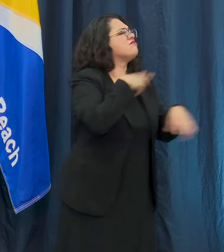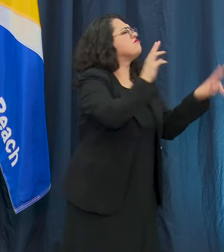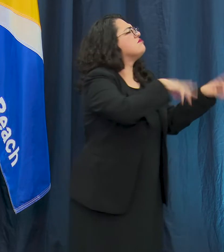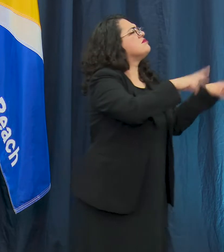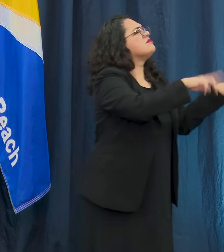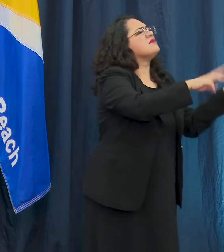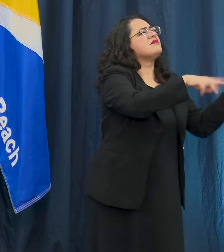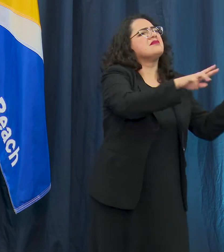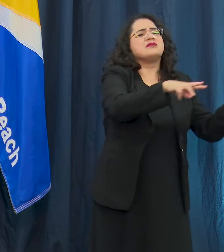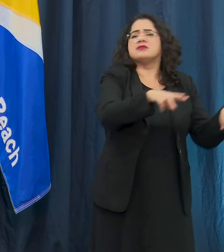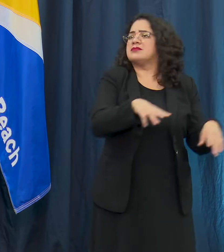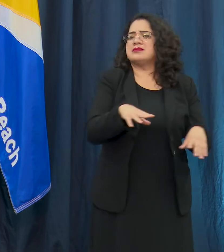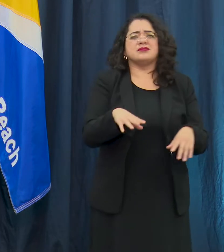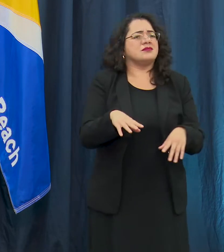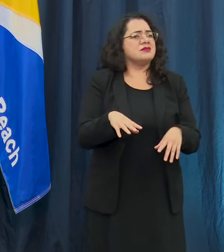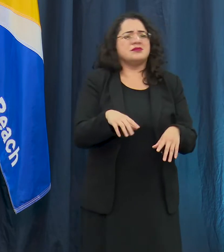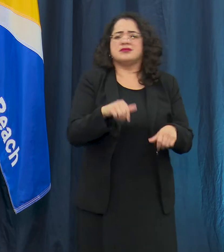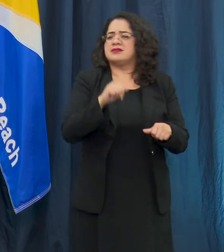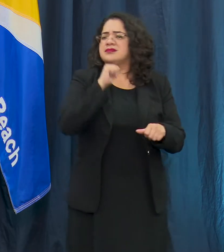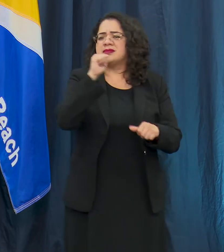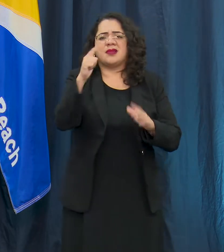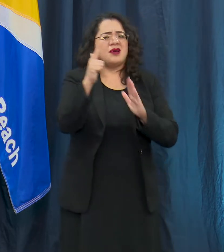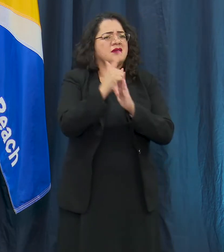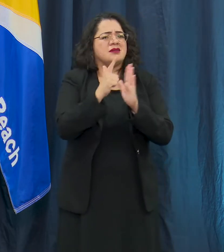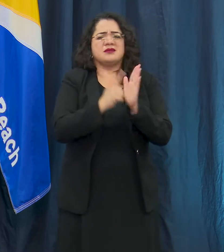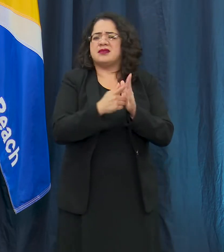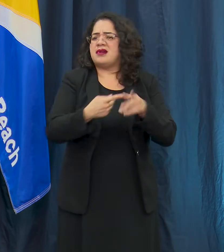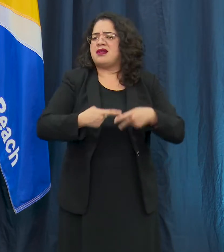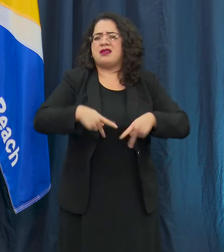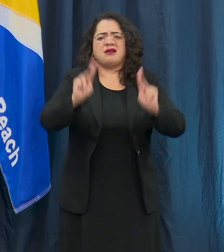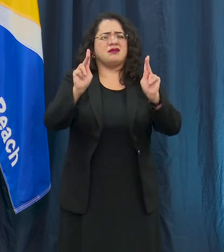not legally allowed. That's actually a Statewide Order that these stores can